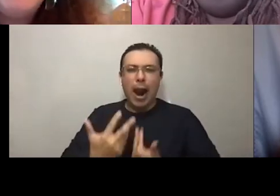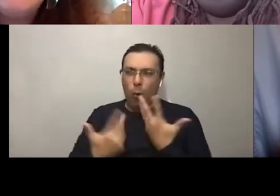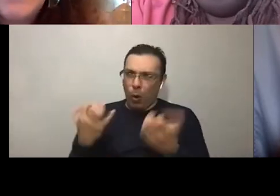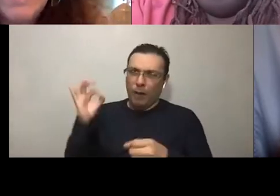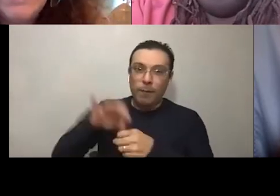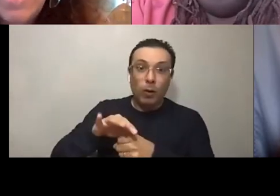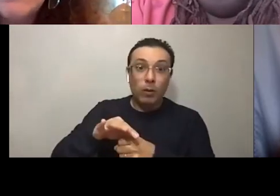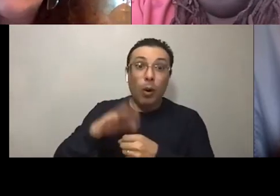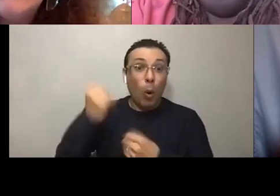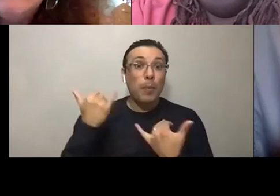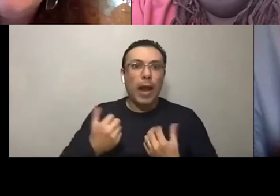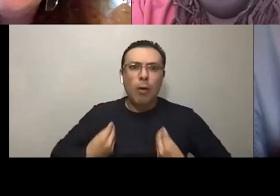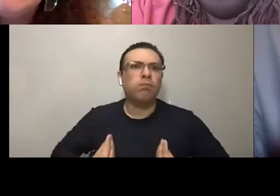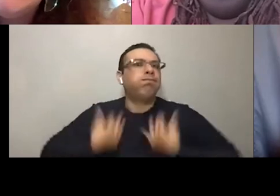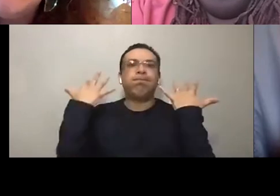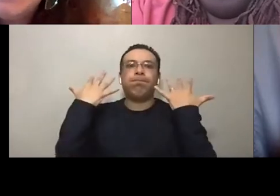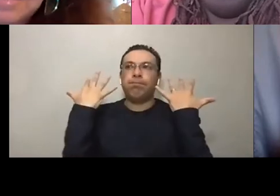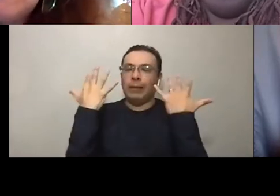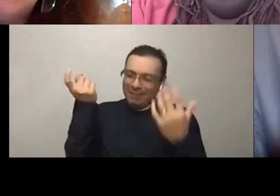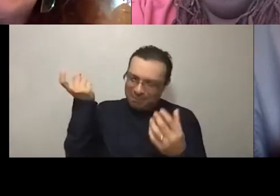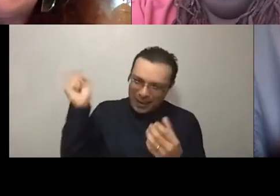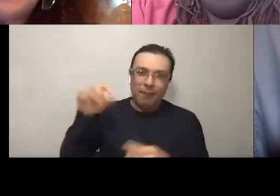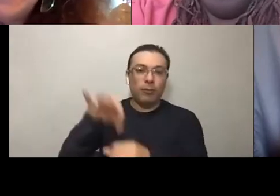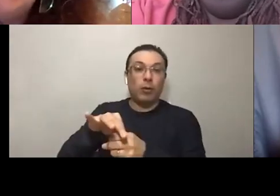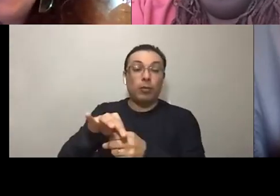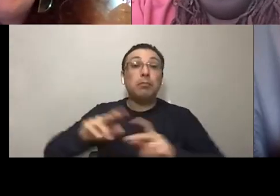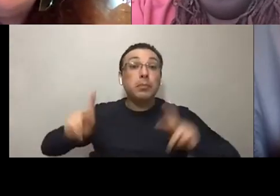And because the disabled people today who have a different politicized